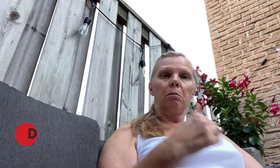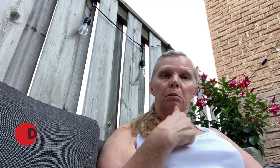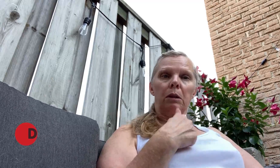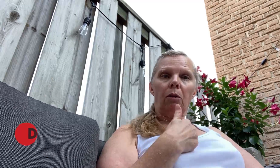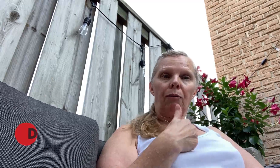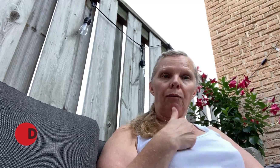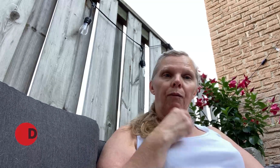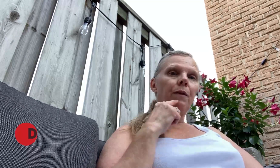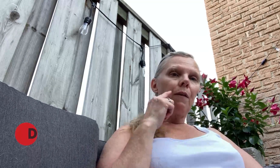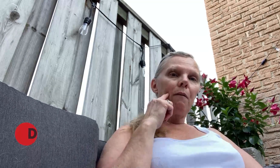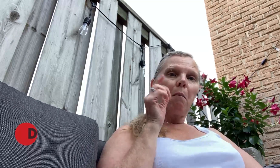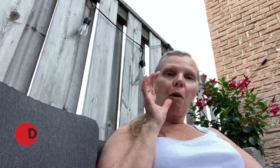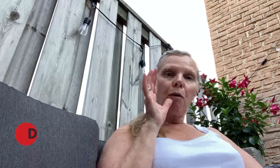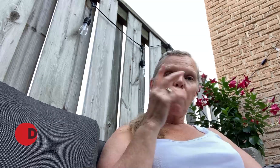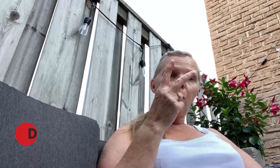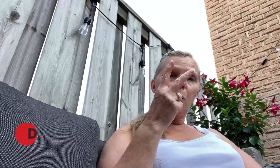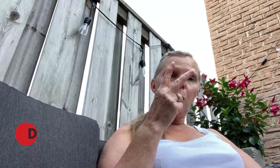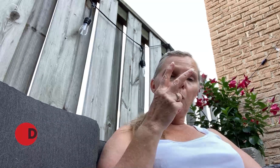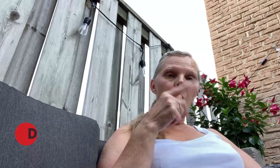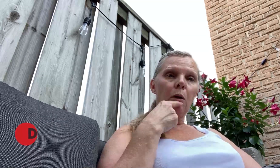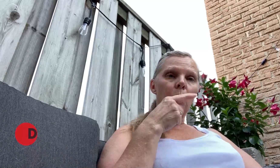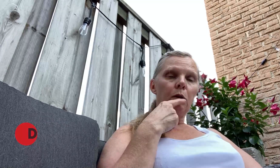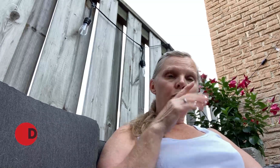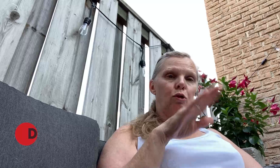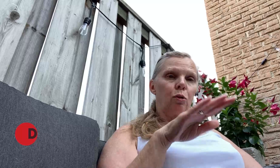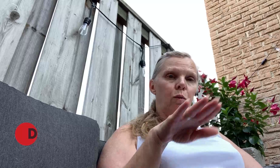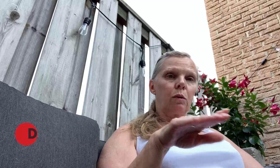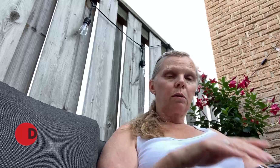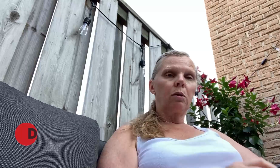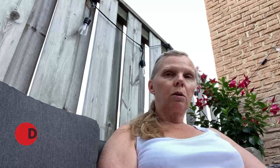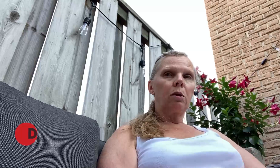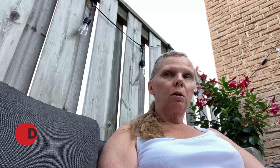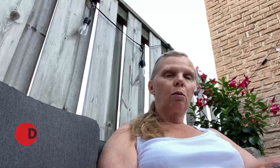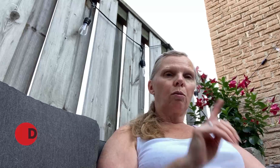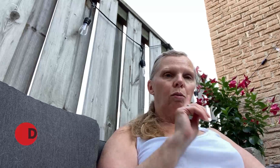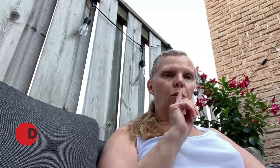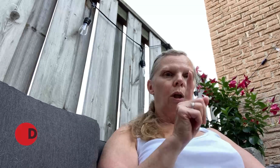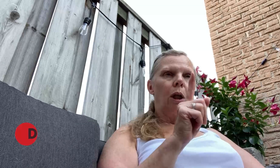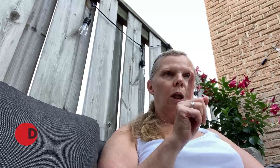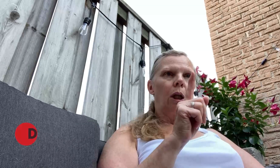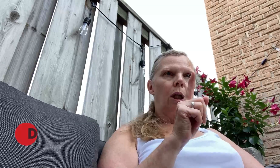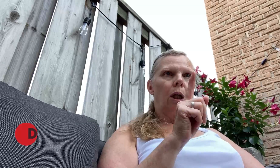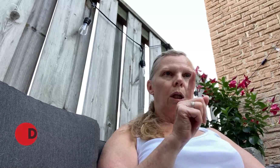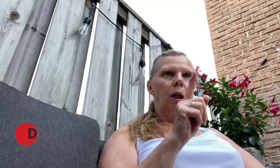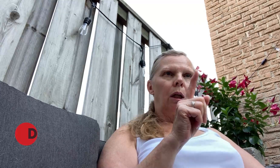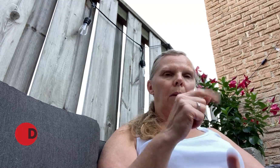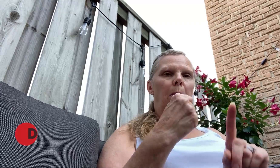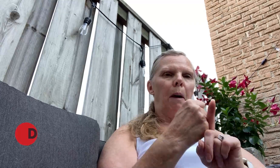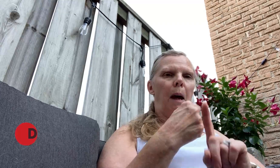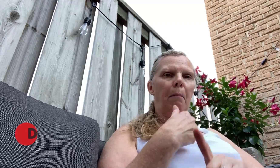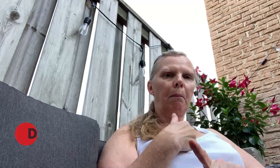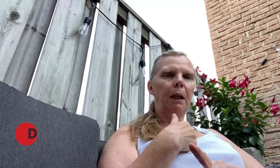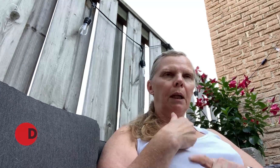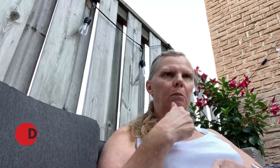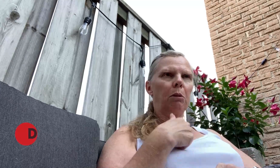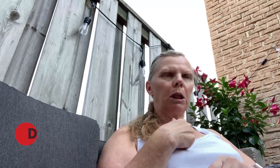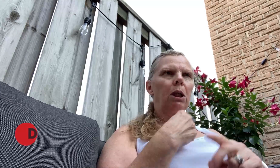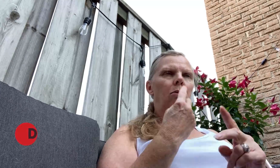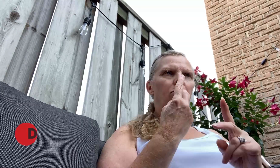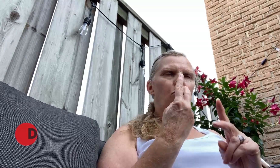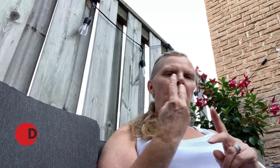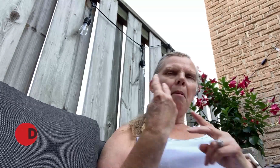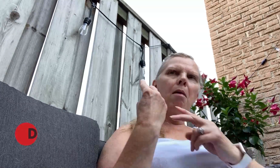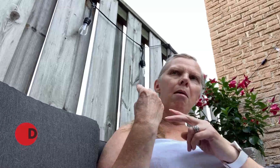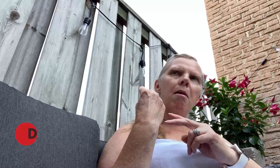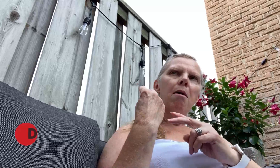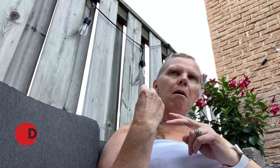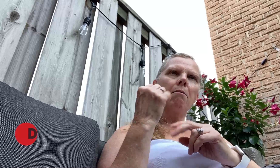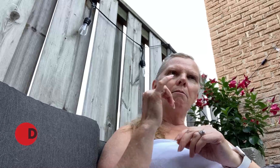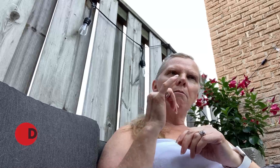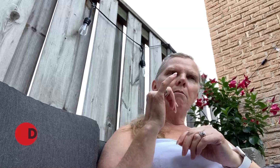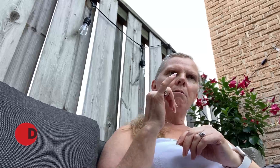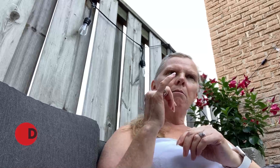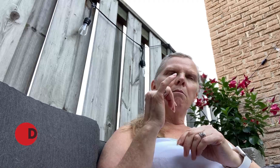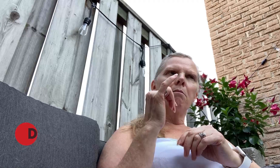hearing children. The film really impacted me and looking back made me